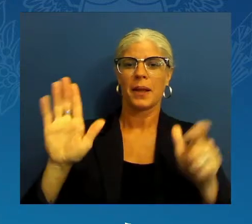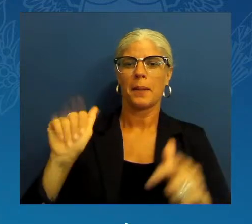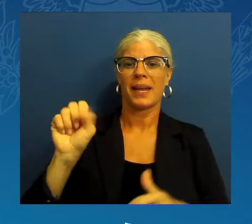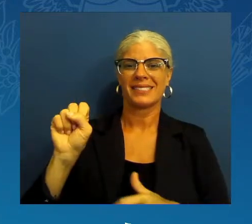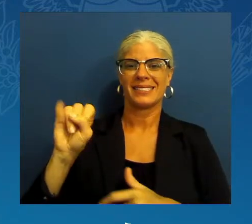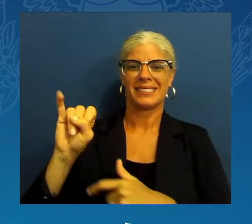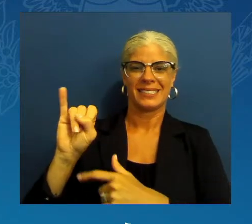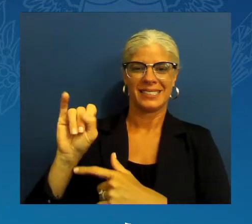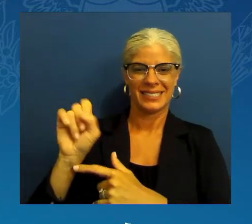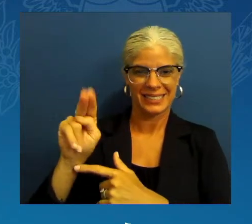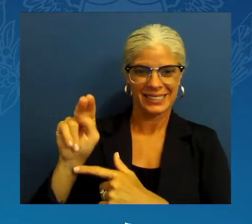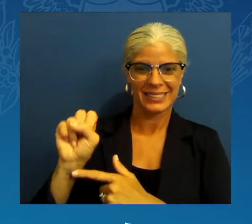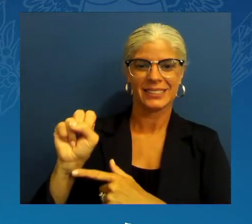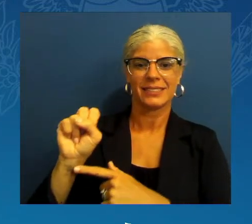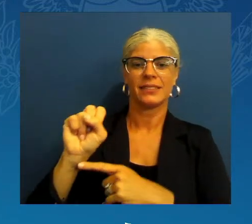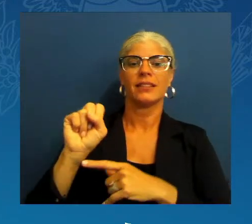Sorority incorporated.